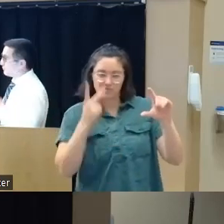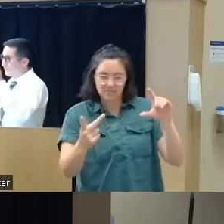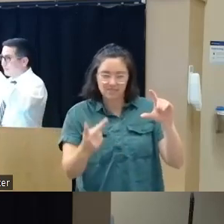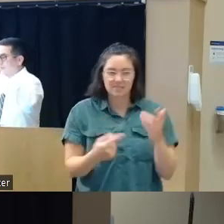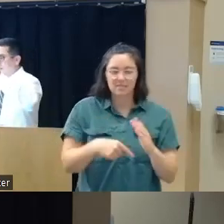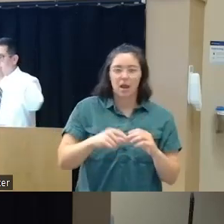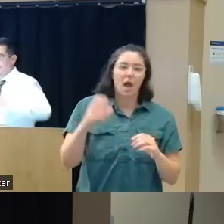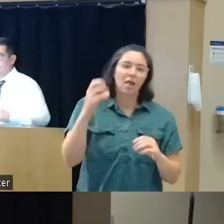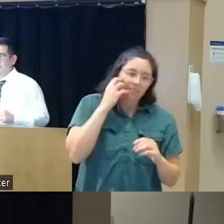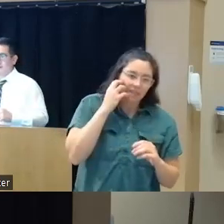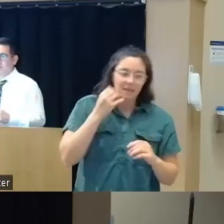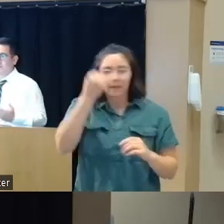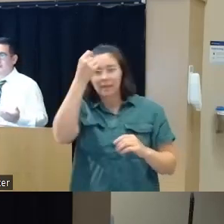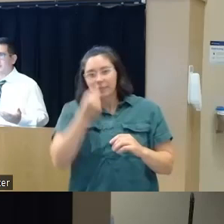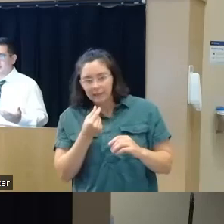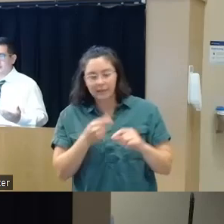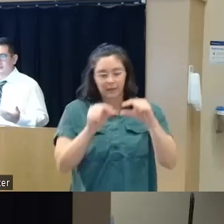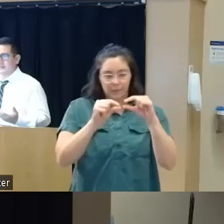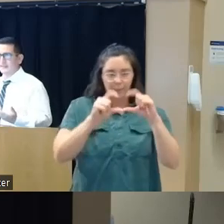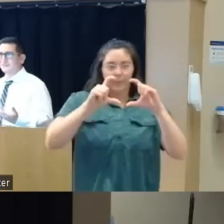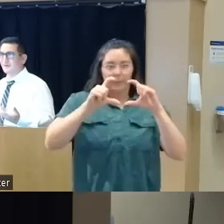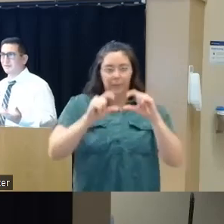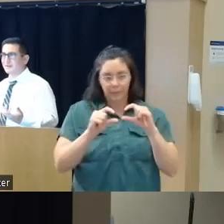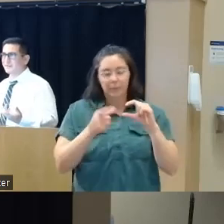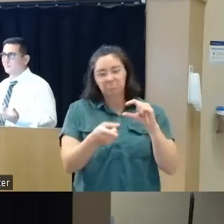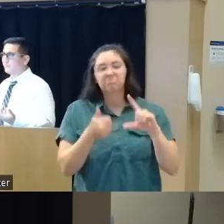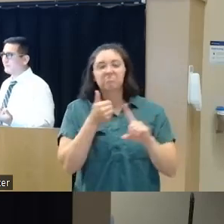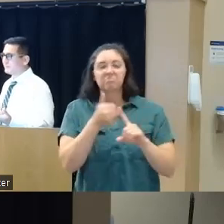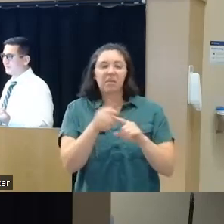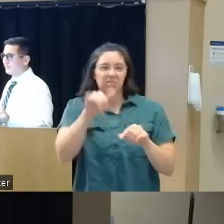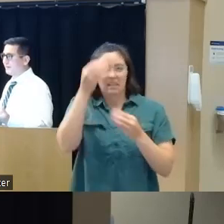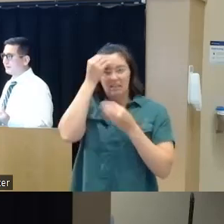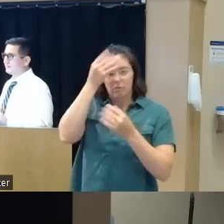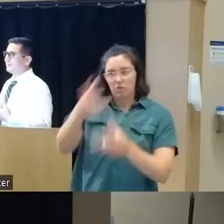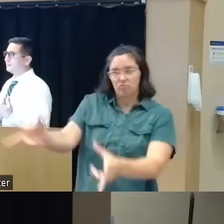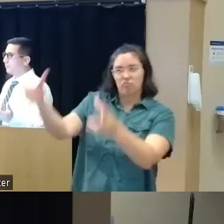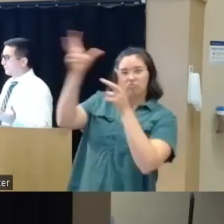how thick or thin the the cortex is and that's about like the information that you get there's